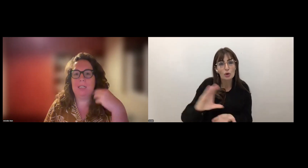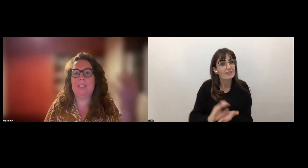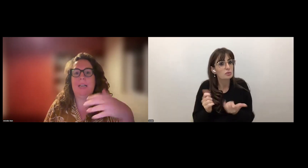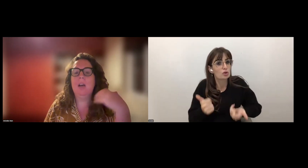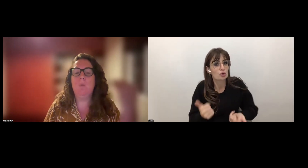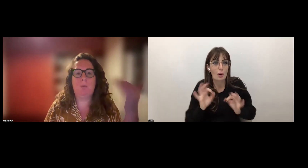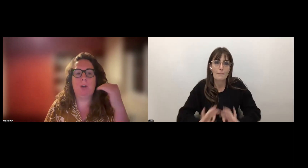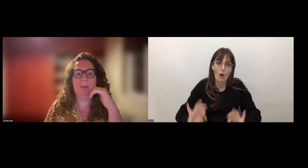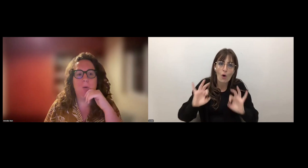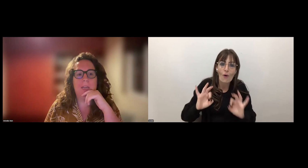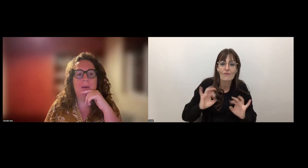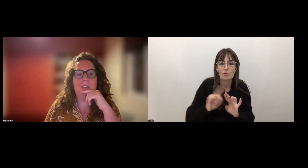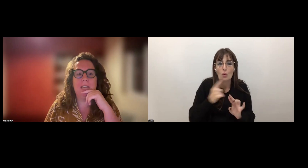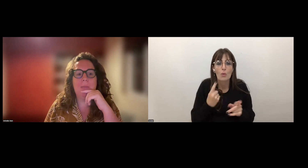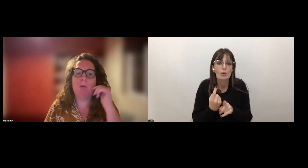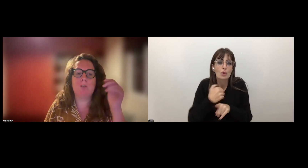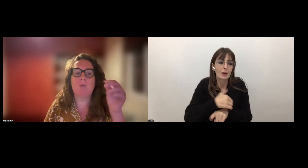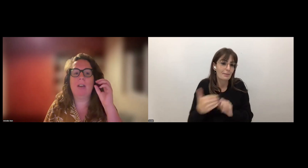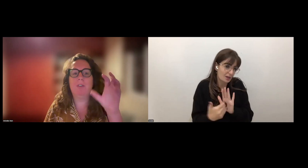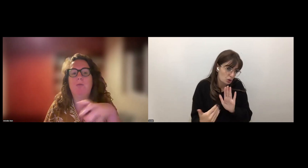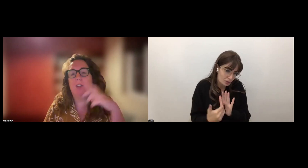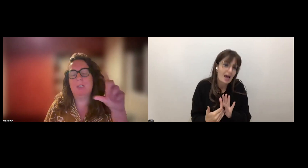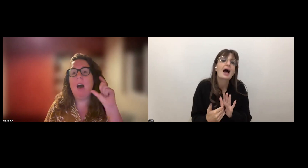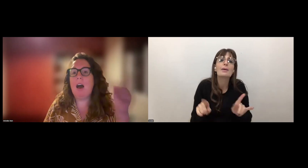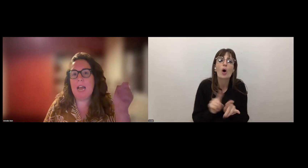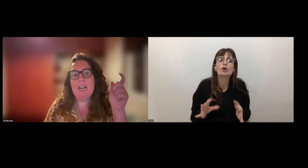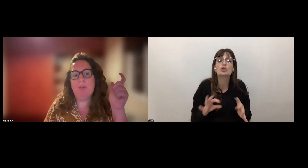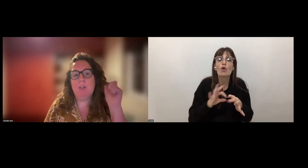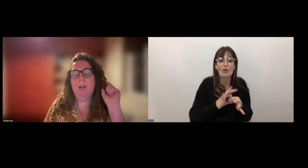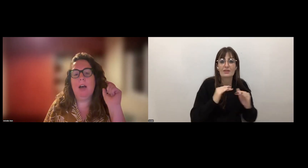as I said, what we are going to be talking about today but also relevant for the higher level